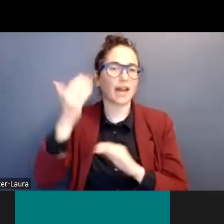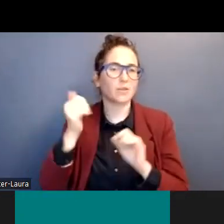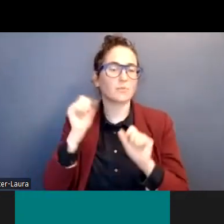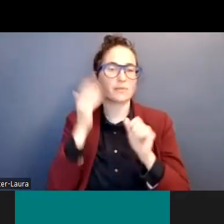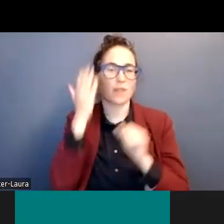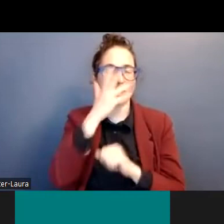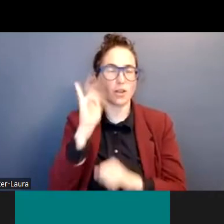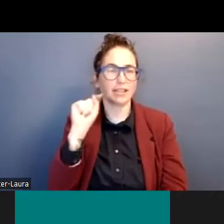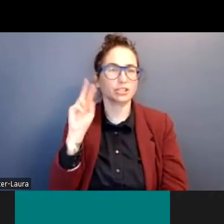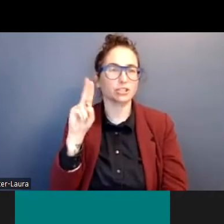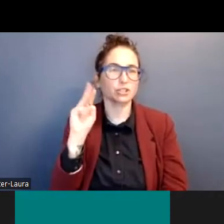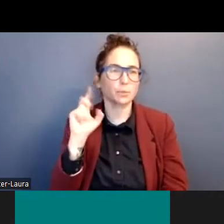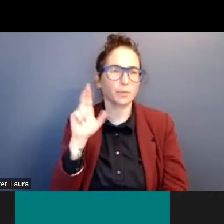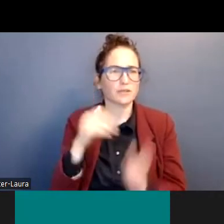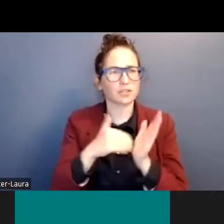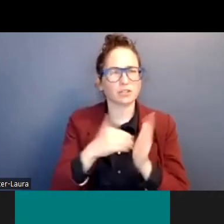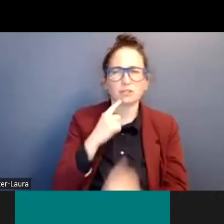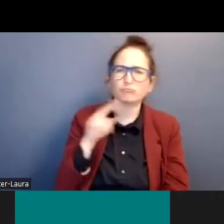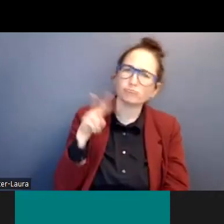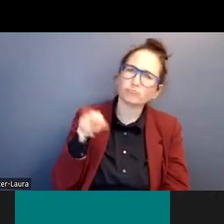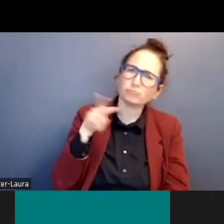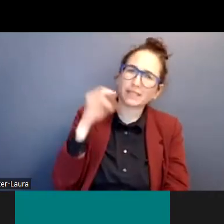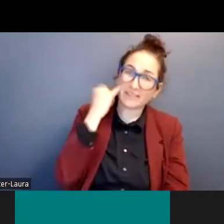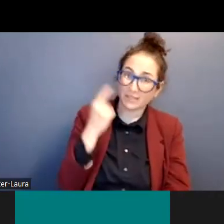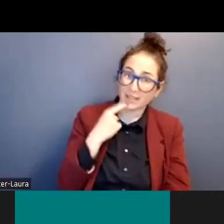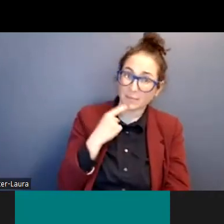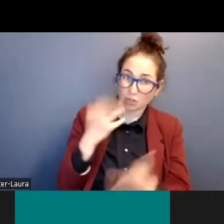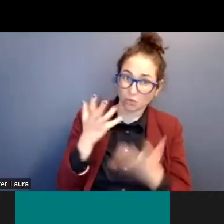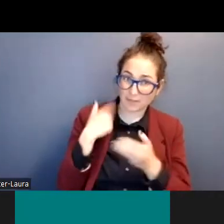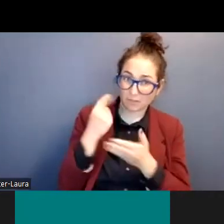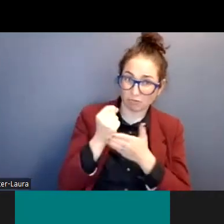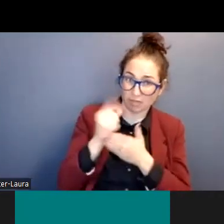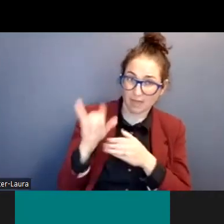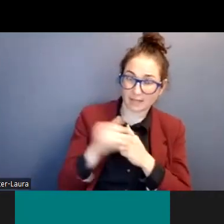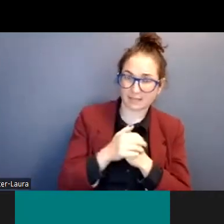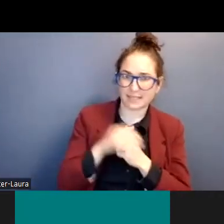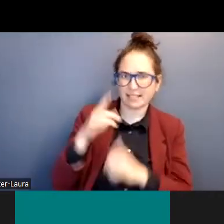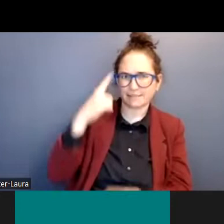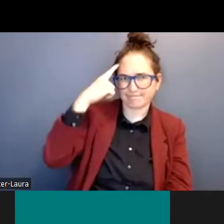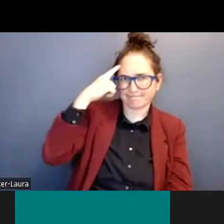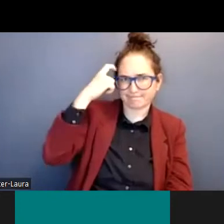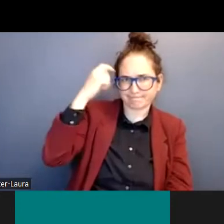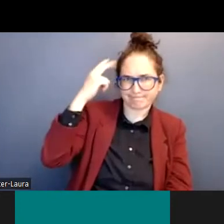it were something what I want it treated his doubtful code felt like a threat to my survival. So